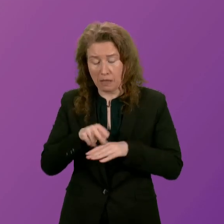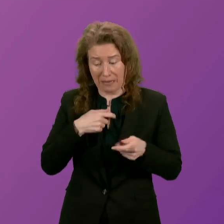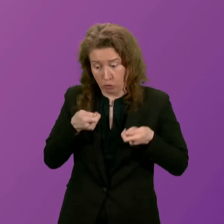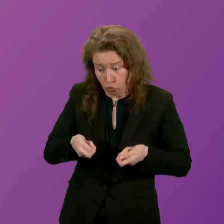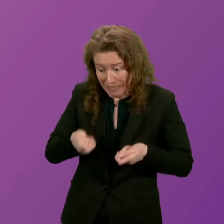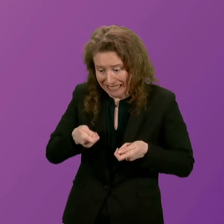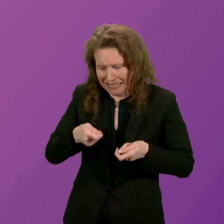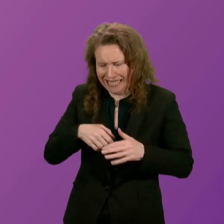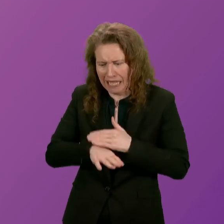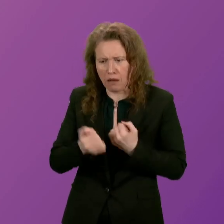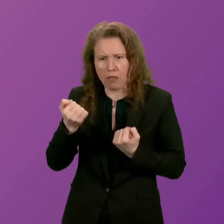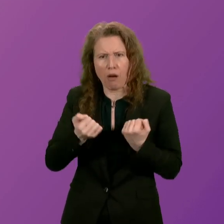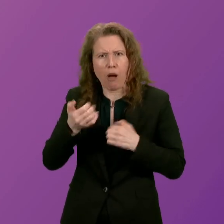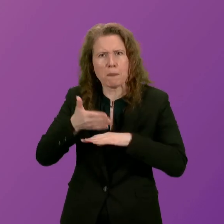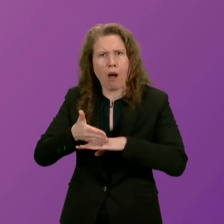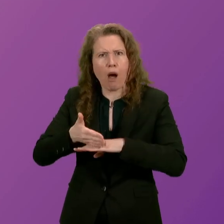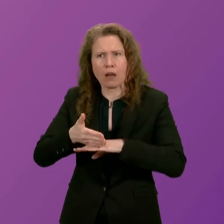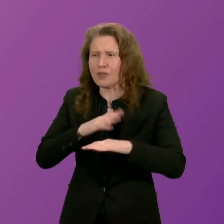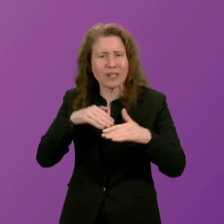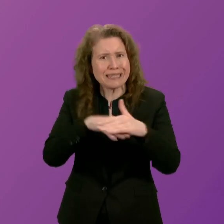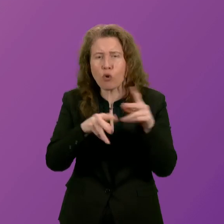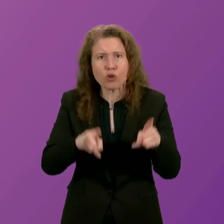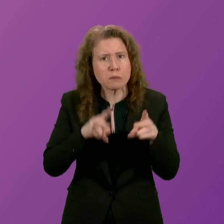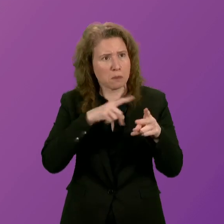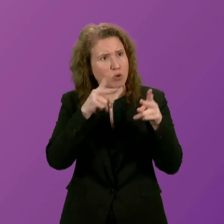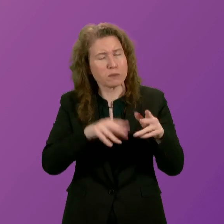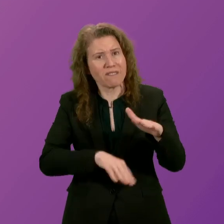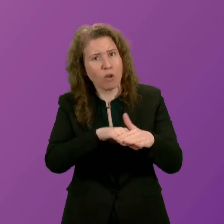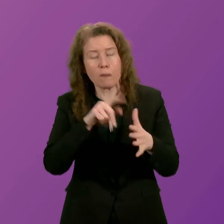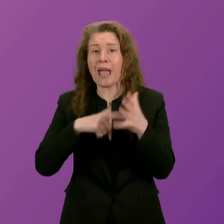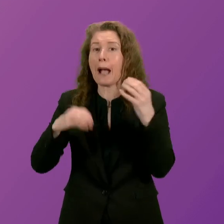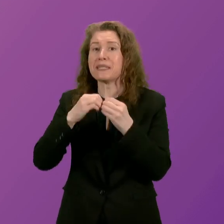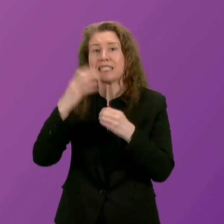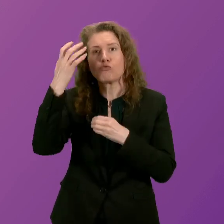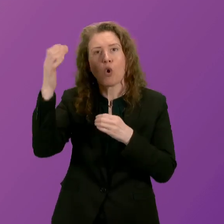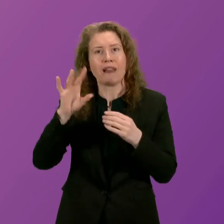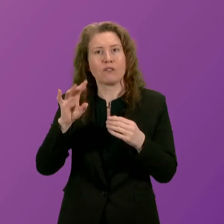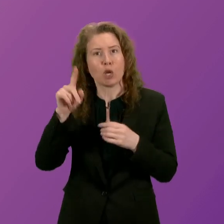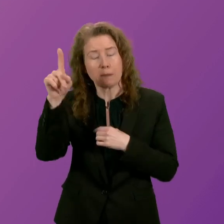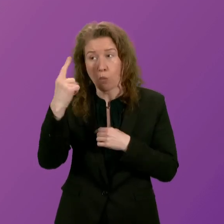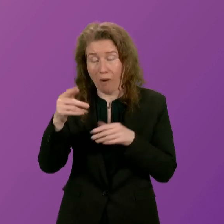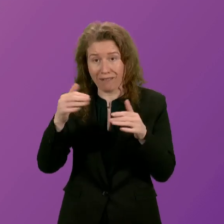in parking bays outside hospitals. At Aberdeen royal infirmary, one ambulance was stuck outside